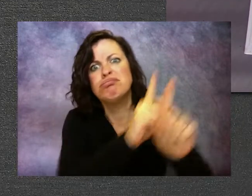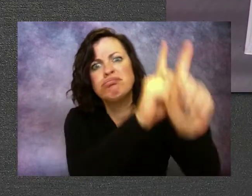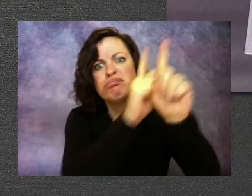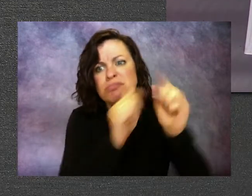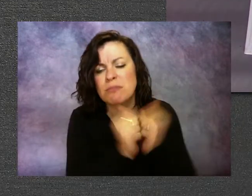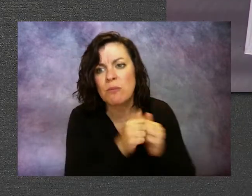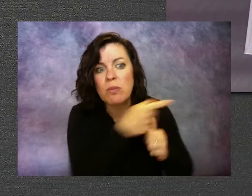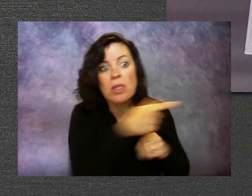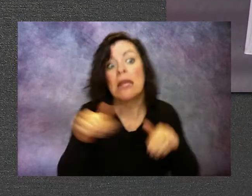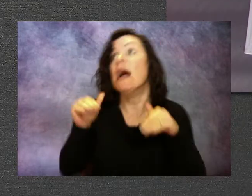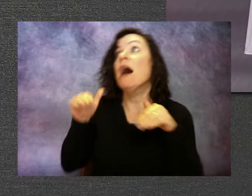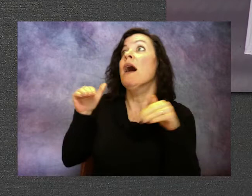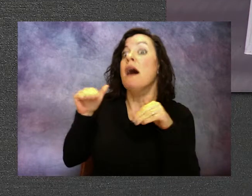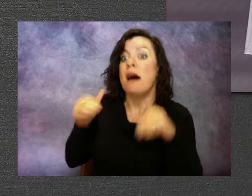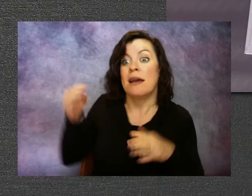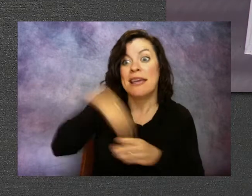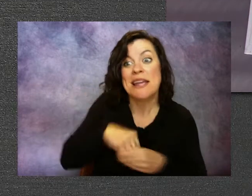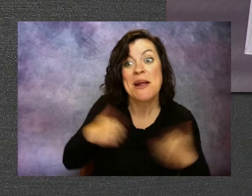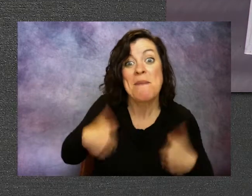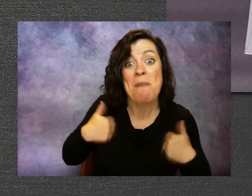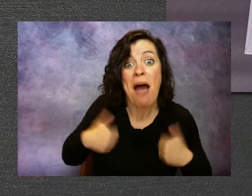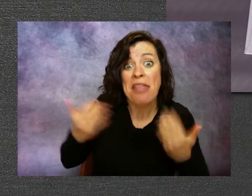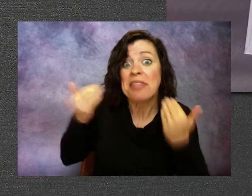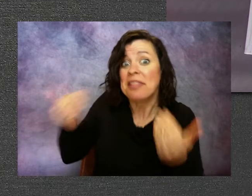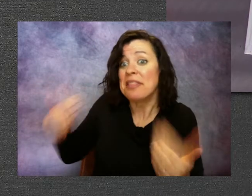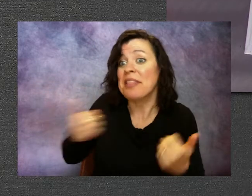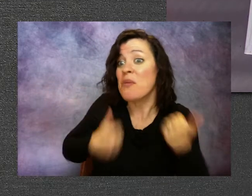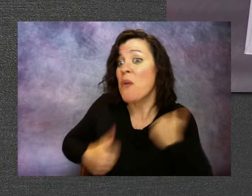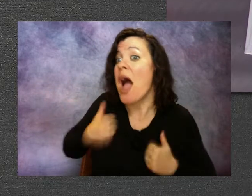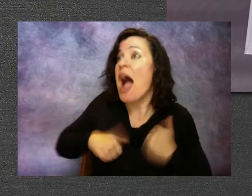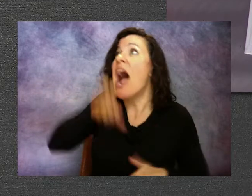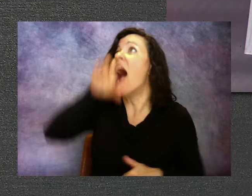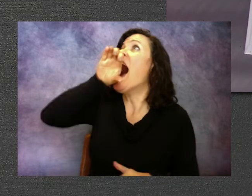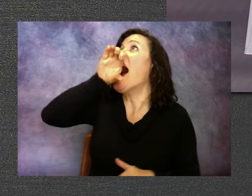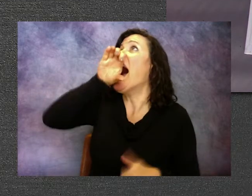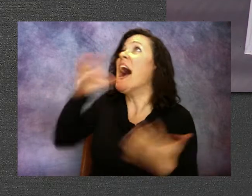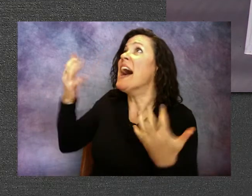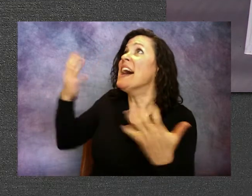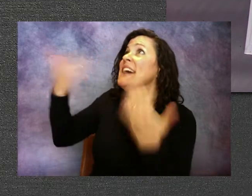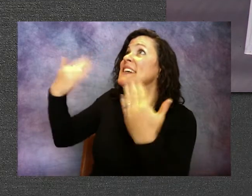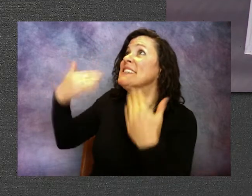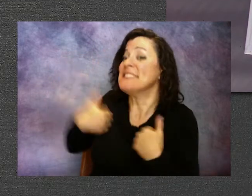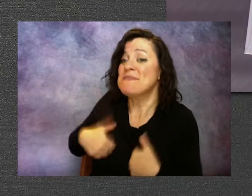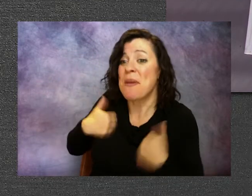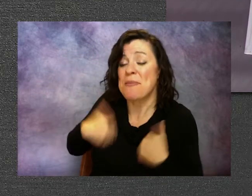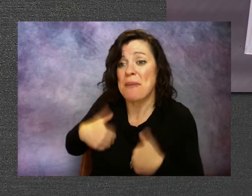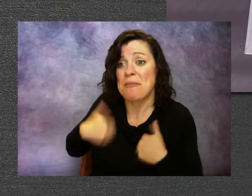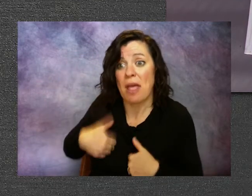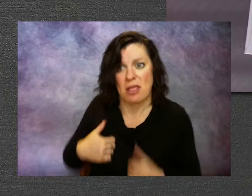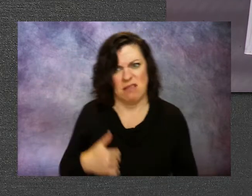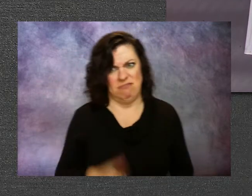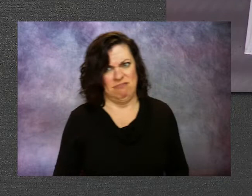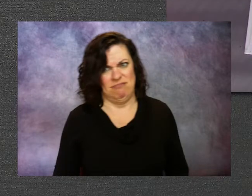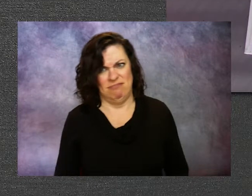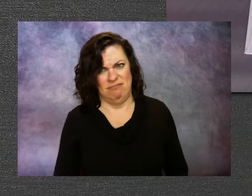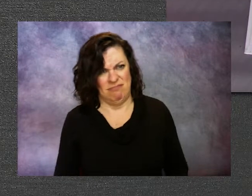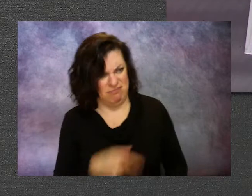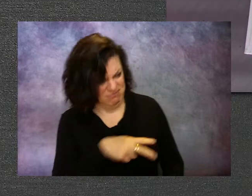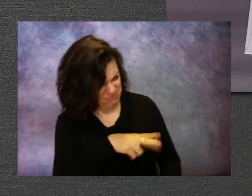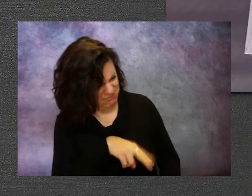with the scrubbing brush in his mouth, a trick he certainly had never done before. "This little doggy wants a bath," cried the little girl.